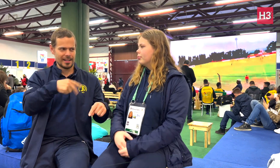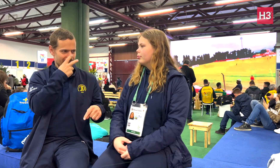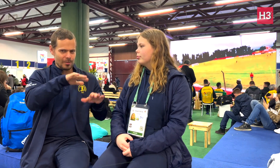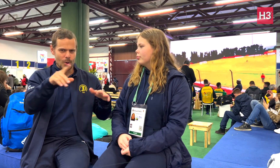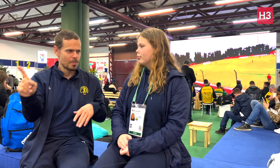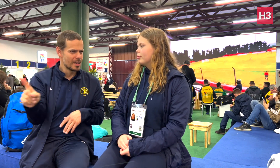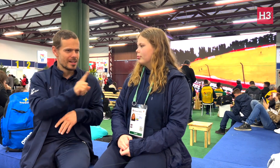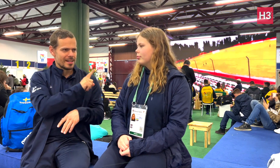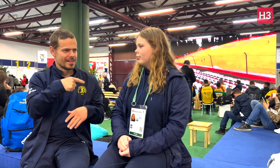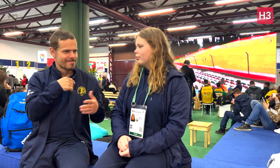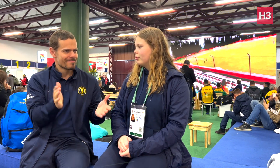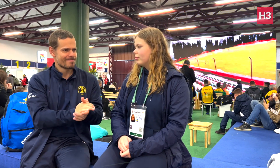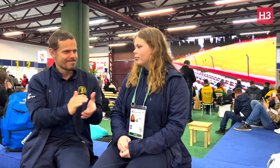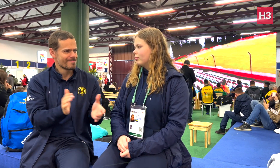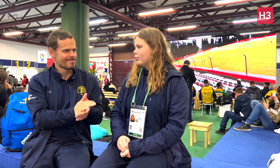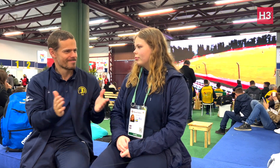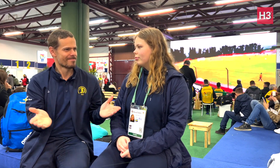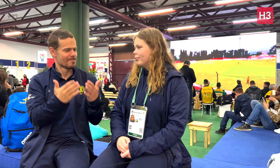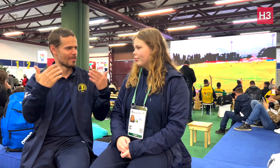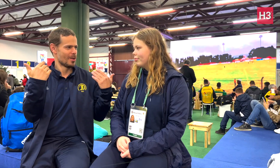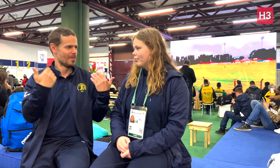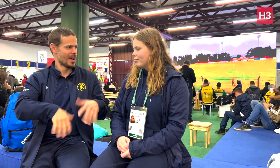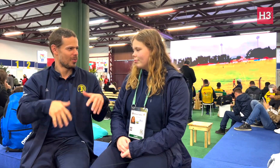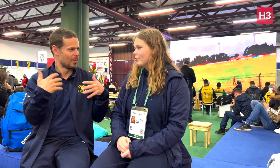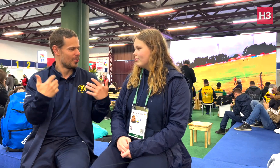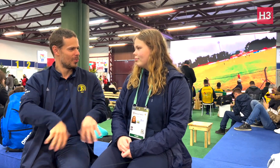competing live in the swimming pool.